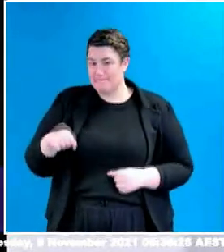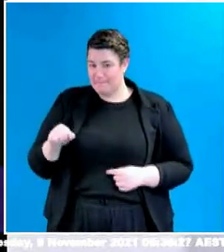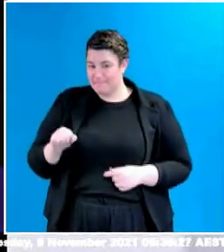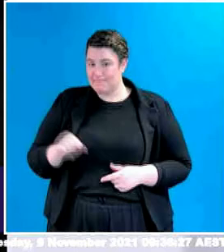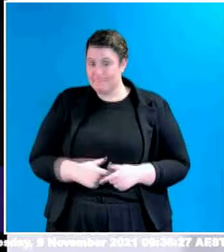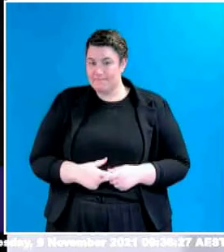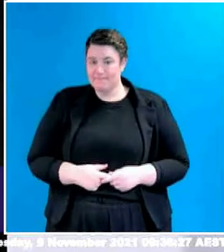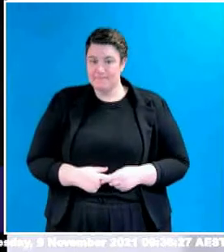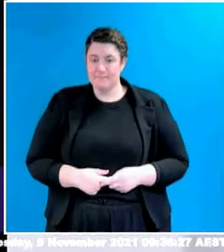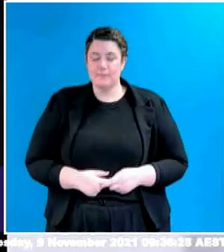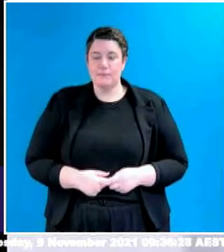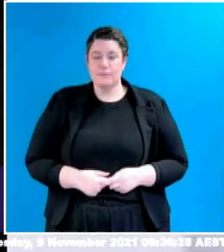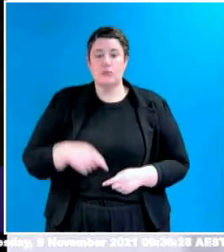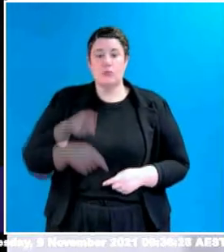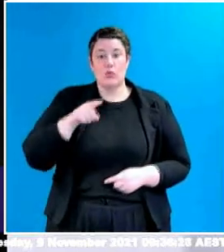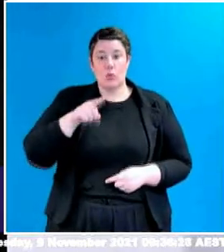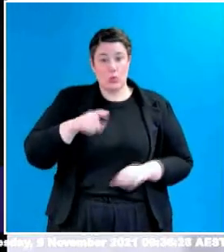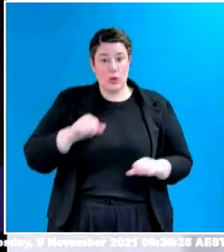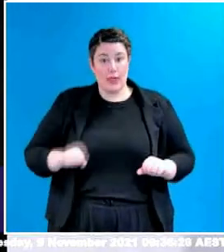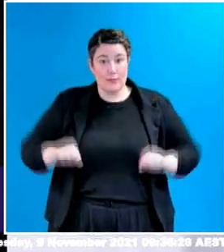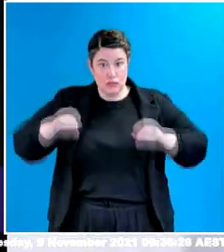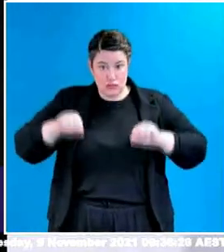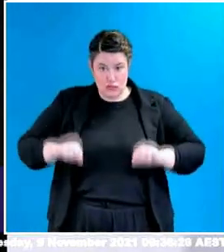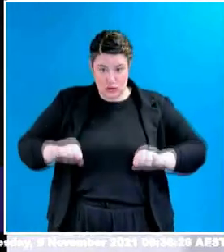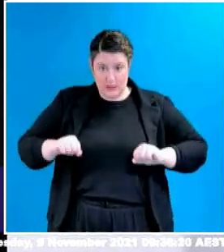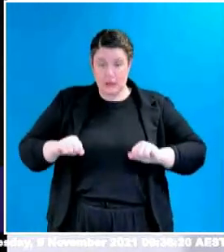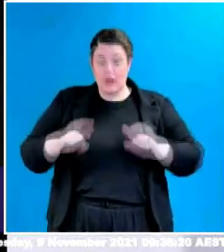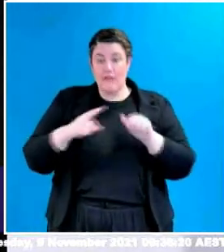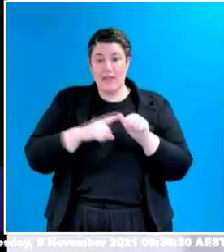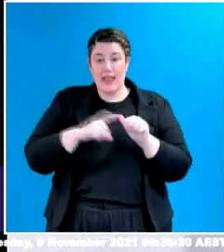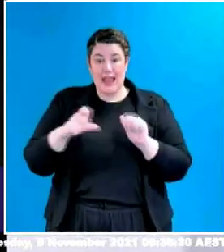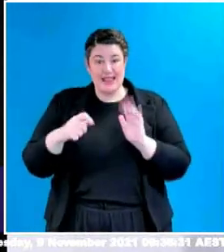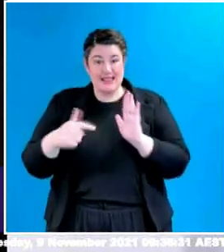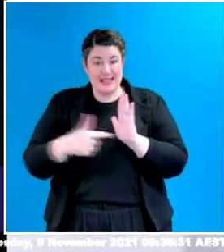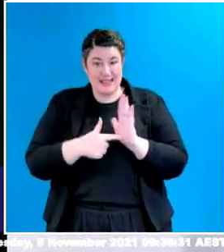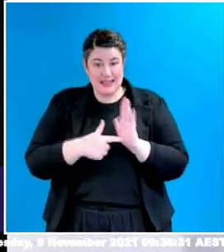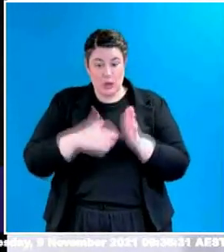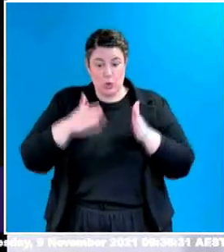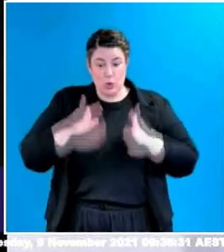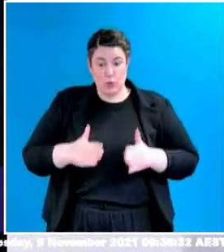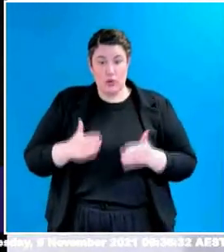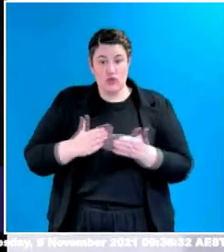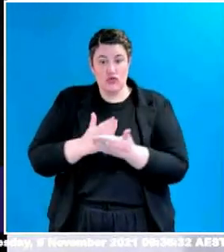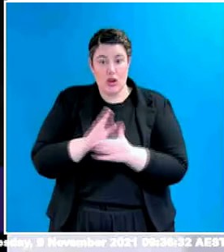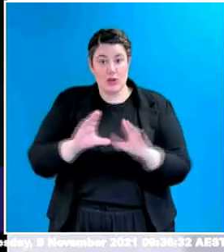You are the President of the ACT Human Rights Commission and you